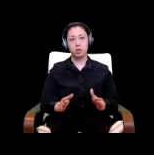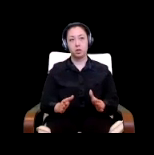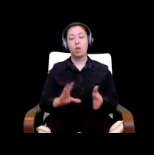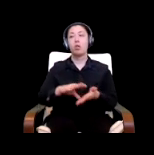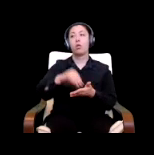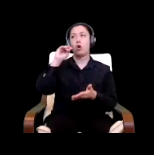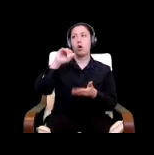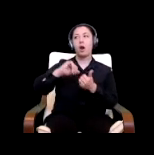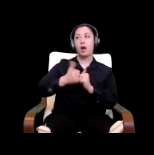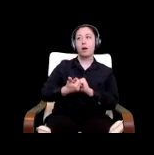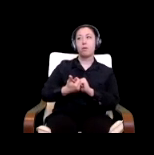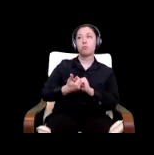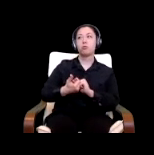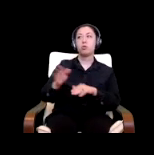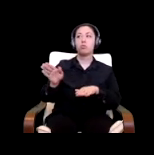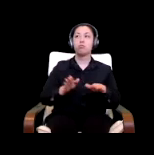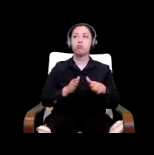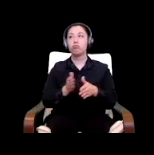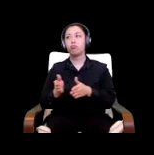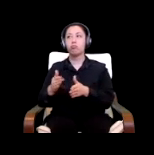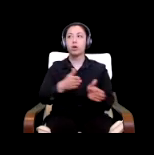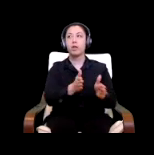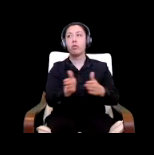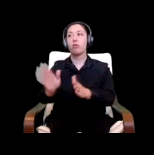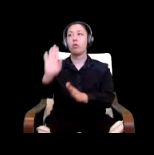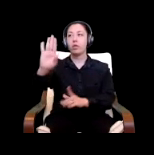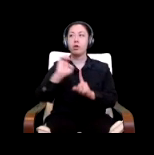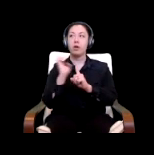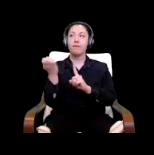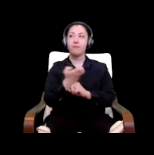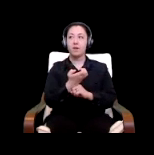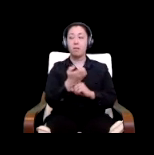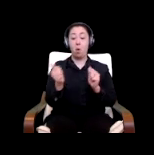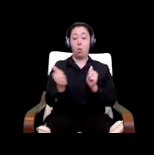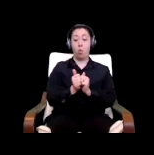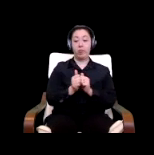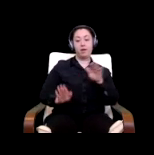their environment given their balance difficulties.